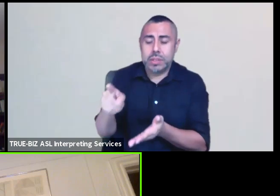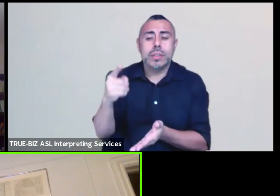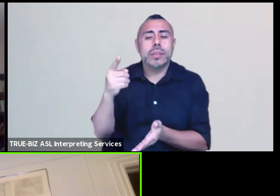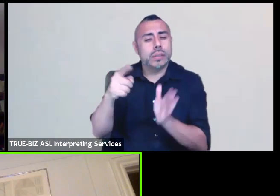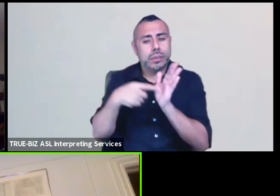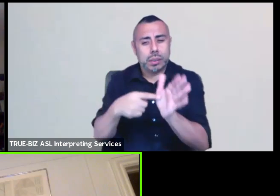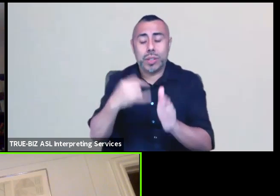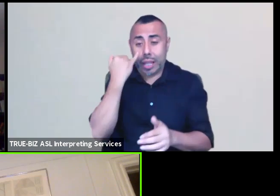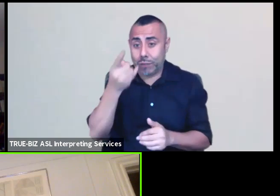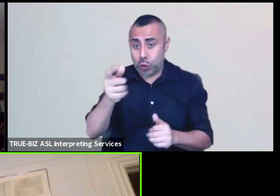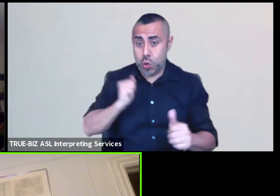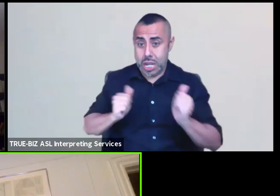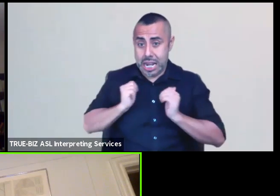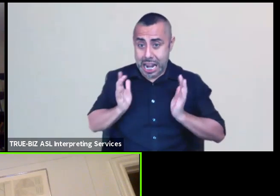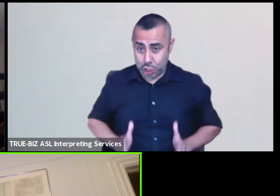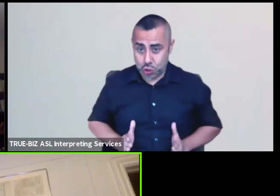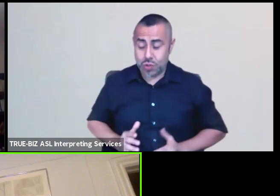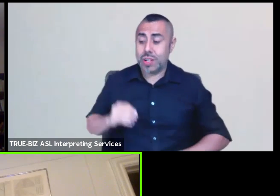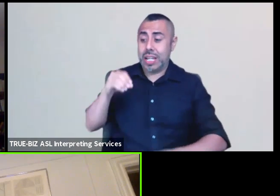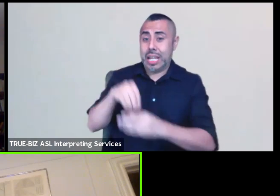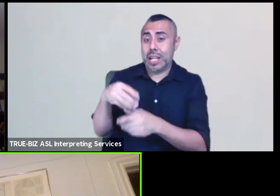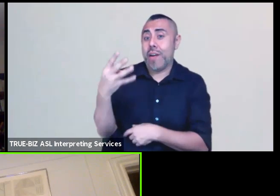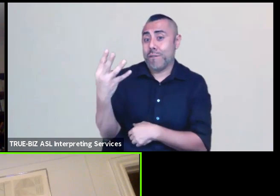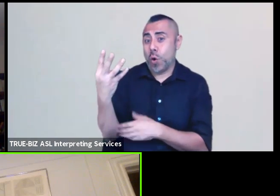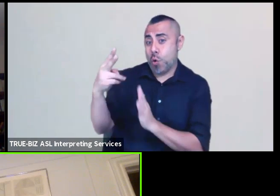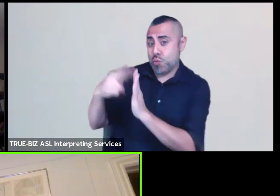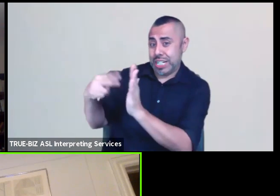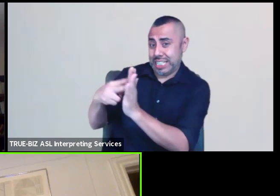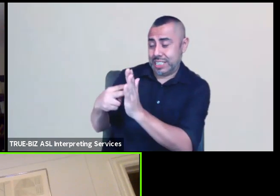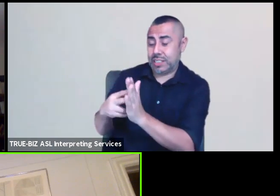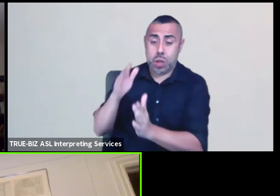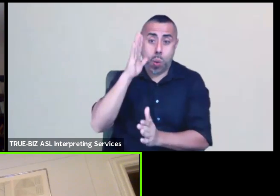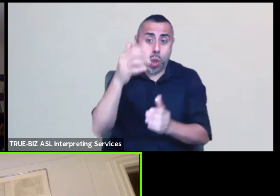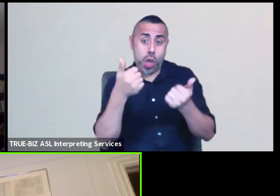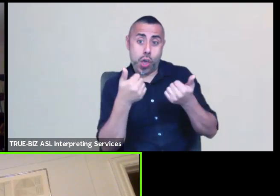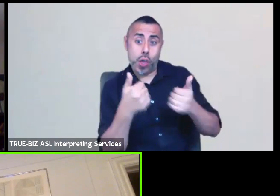and you have a number of auditions or maybe you have an agent or a casting director